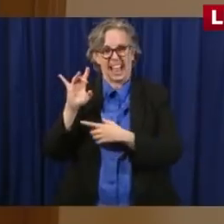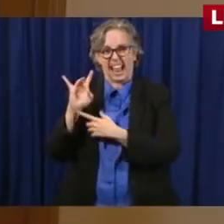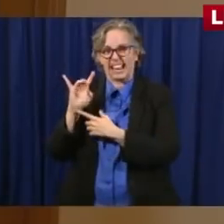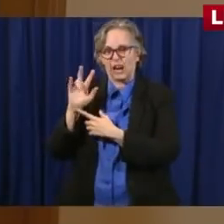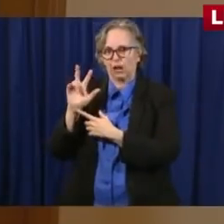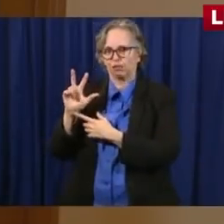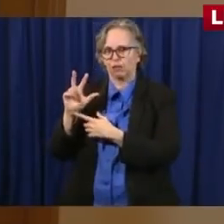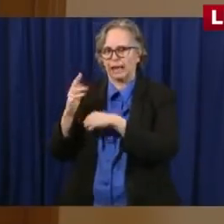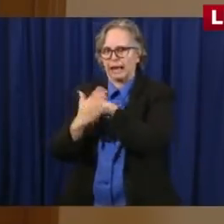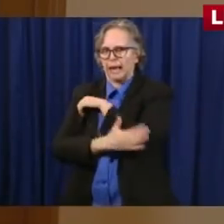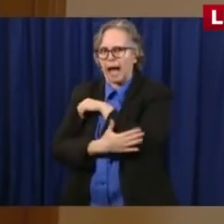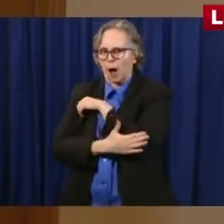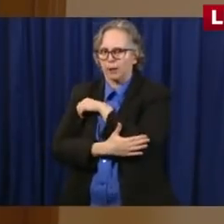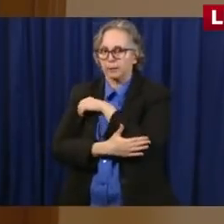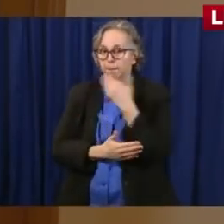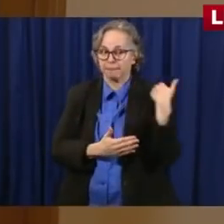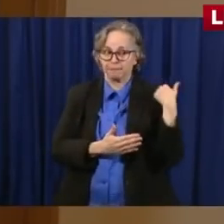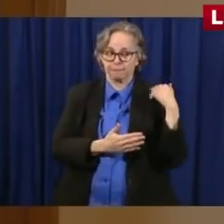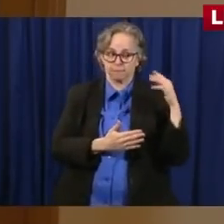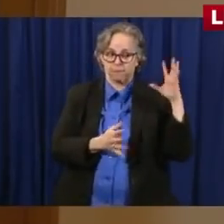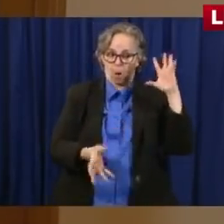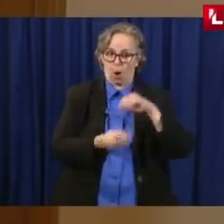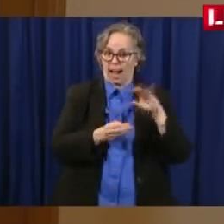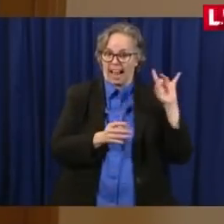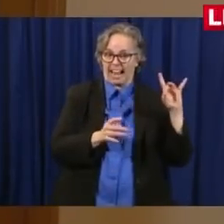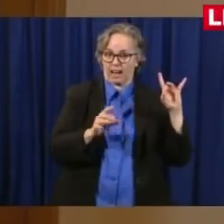THE NUMBER CONTINUES TO RISE.